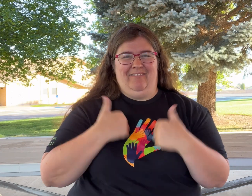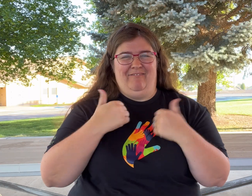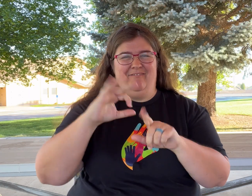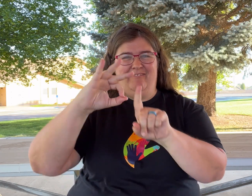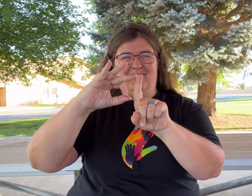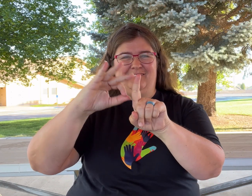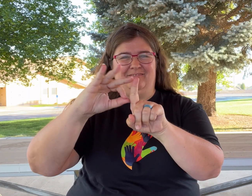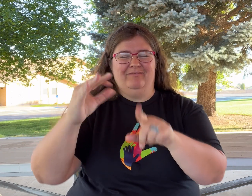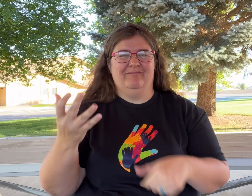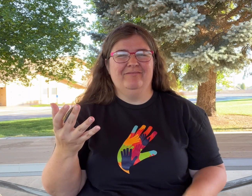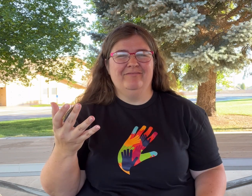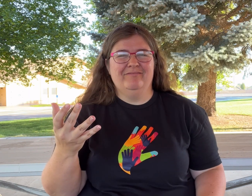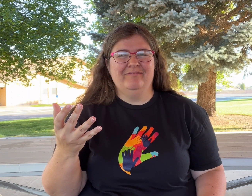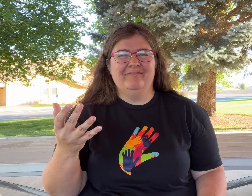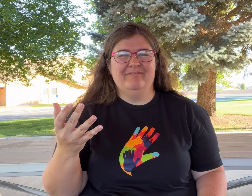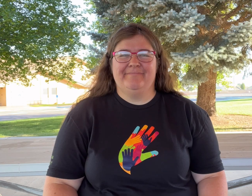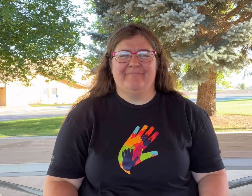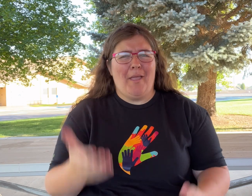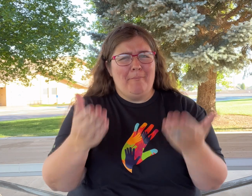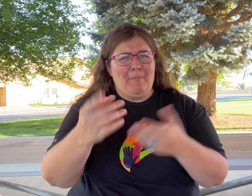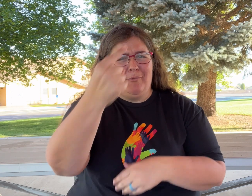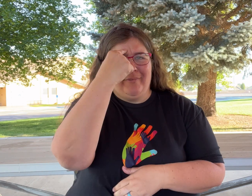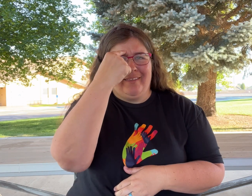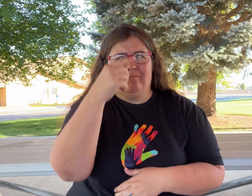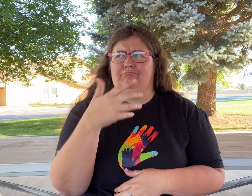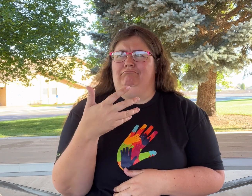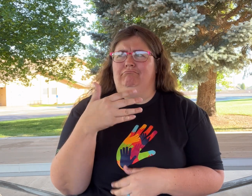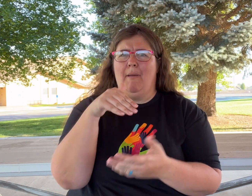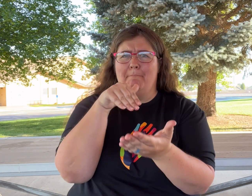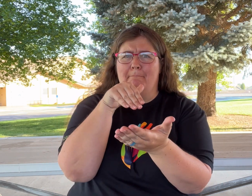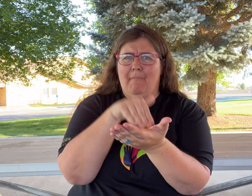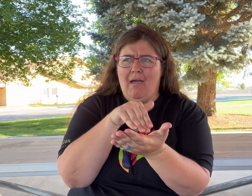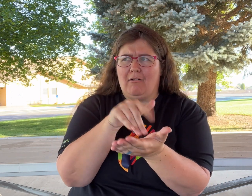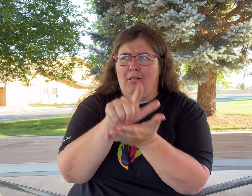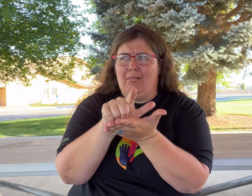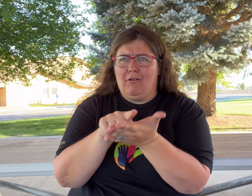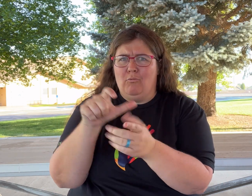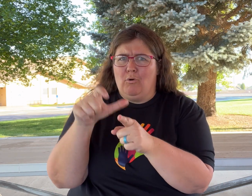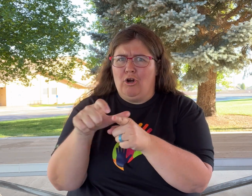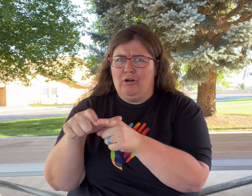That's where I live." Maybe you're thinking, "But what about medical and legal terminology?